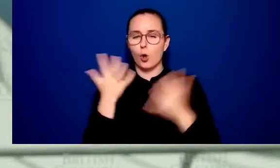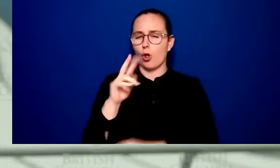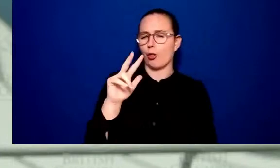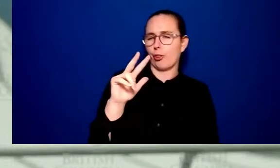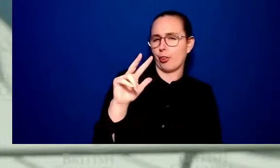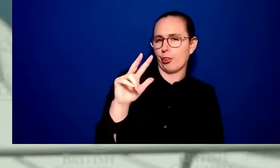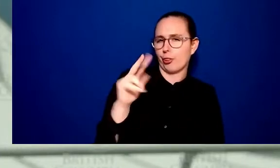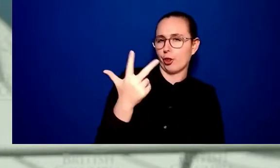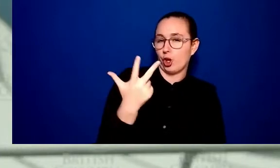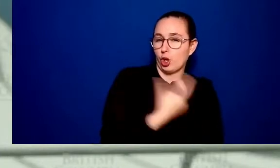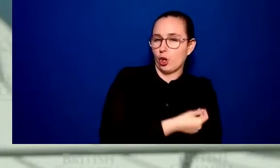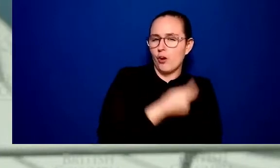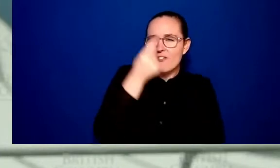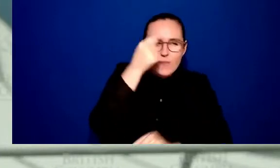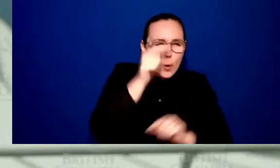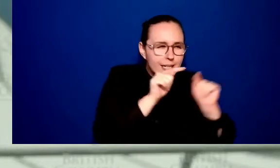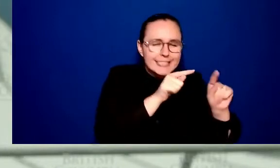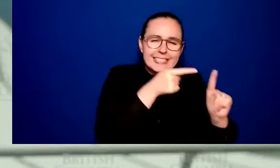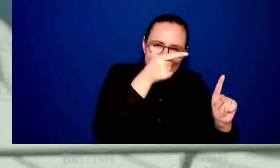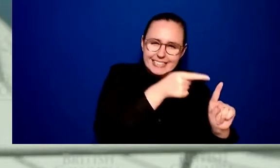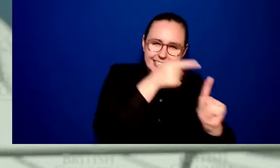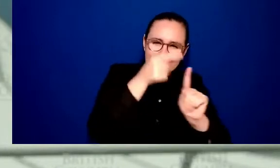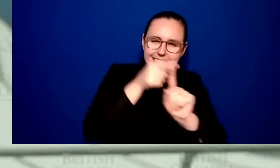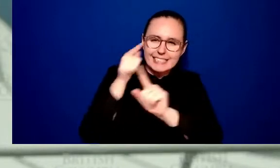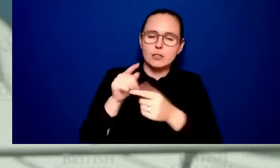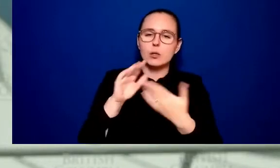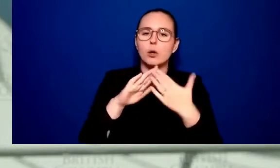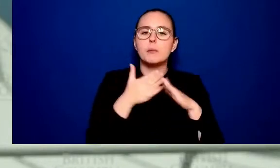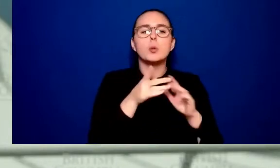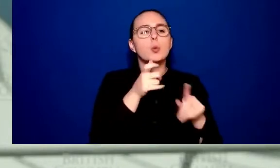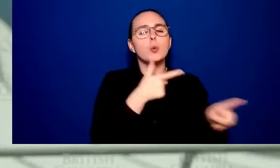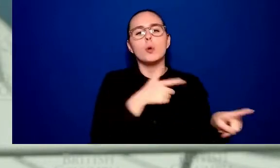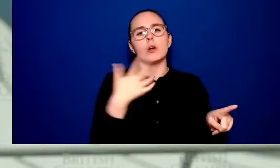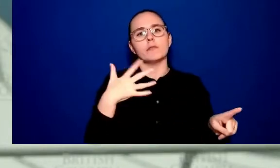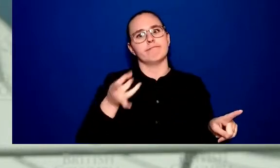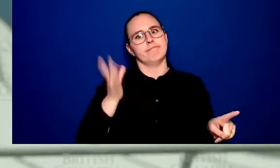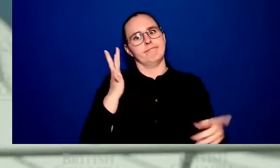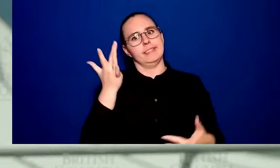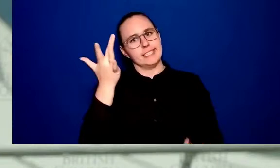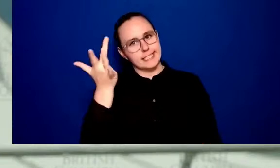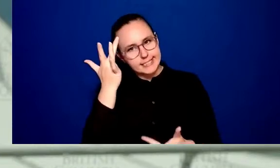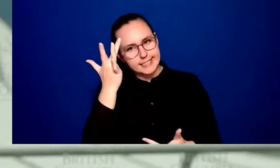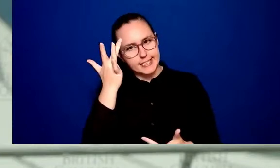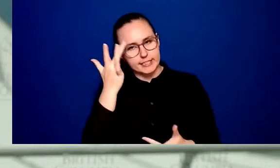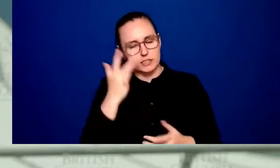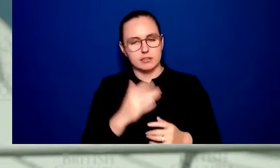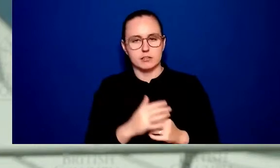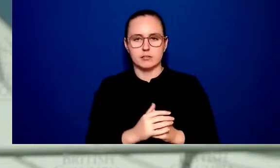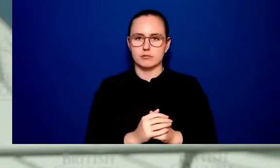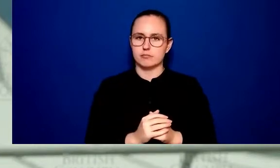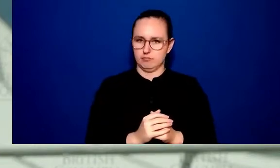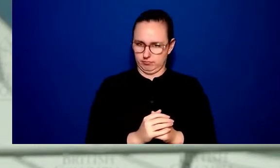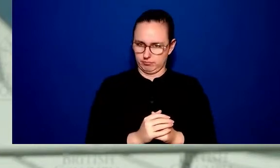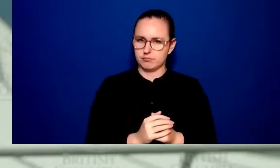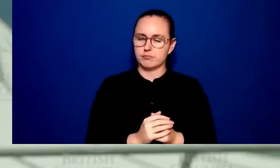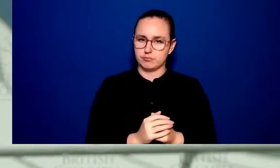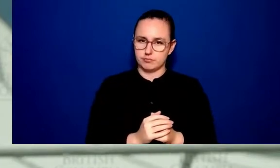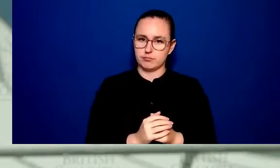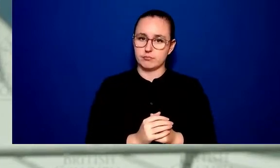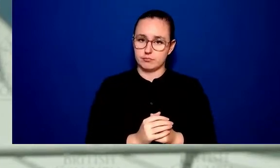seeing. We know that private